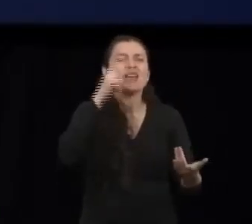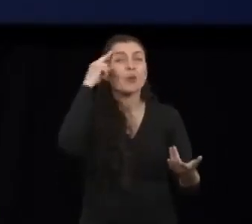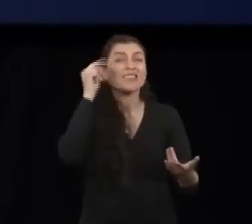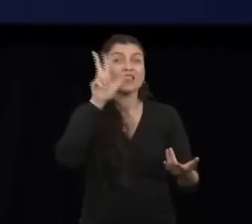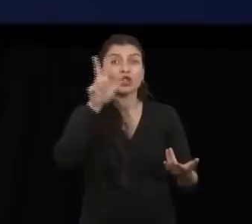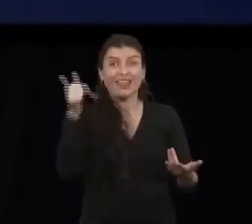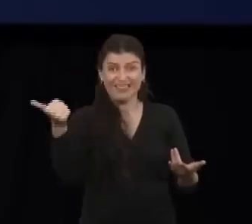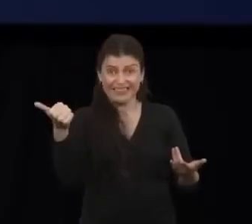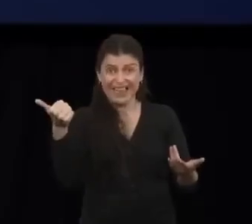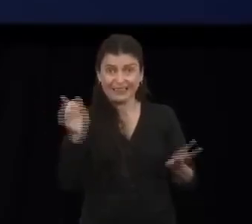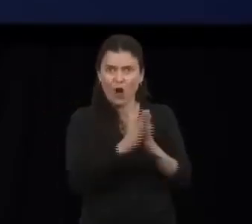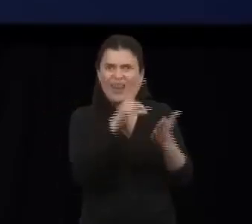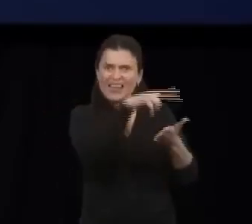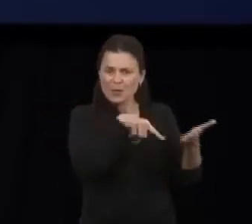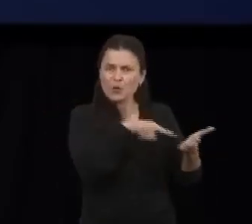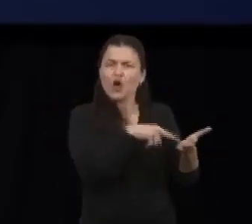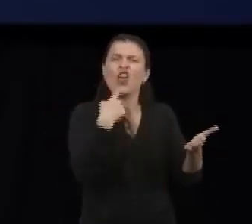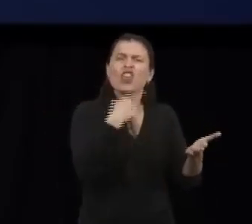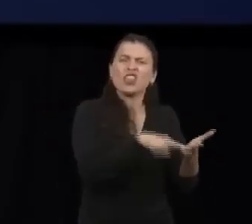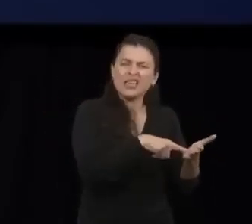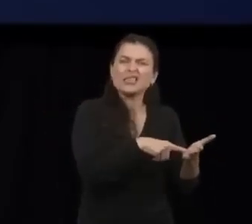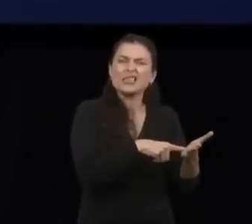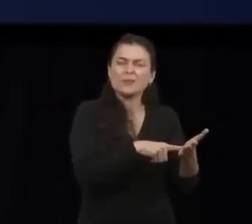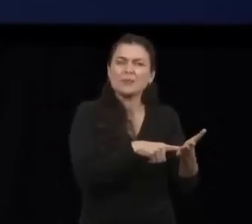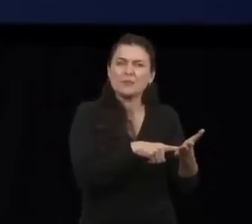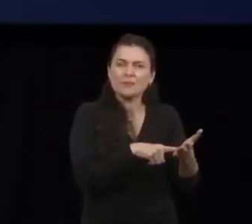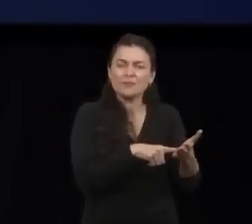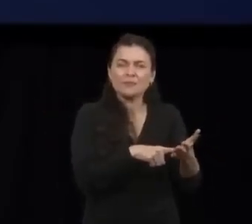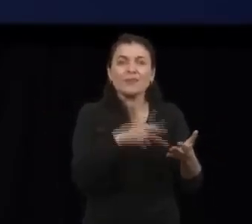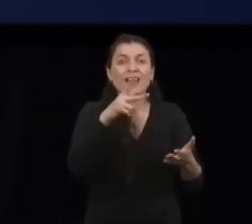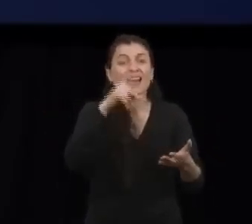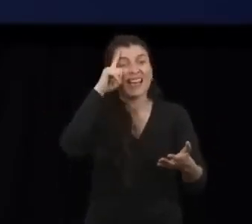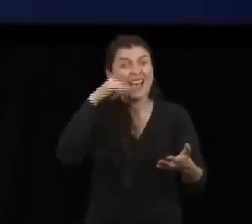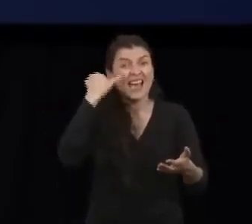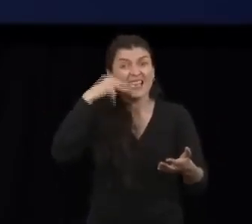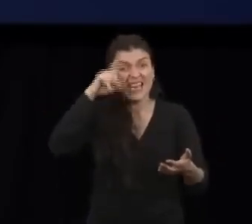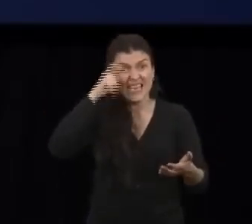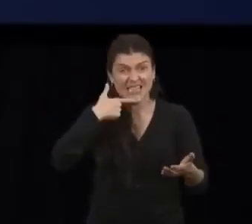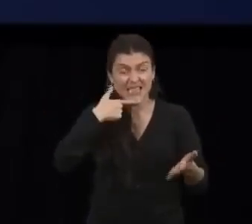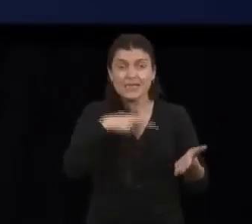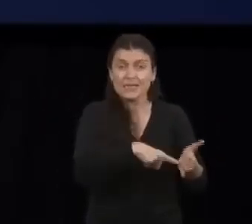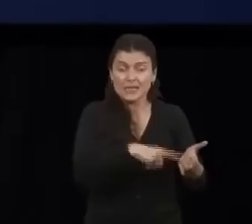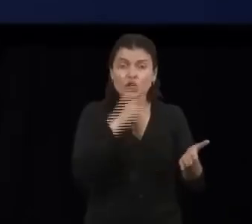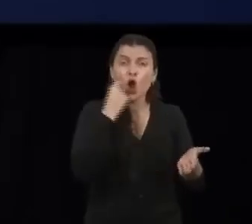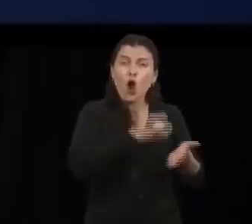by a man called John Maynard Keynes, who wrote a book called